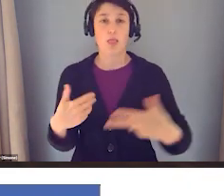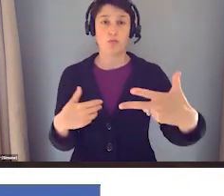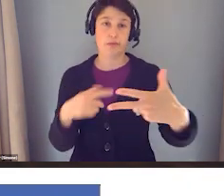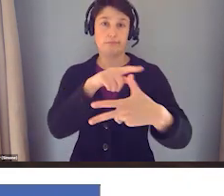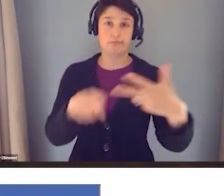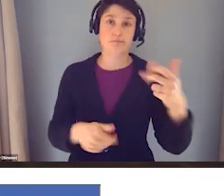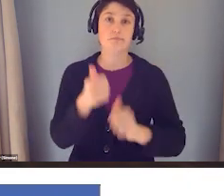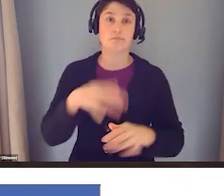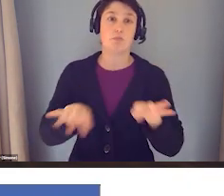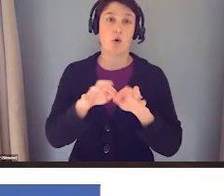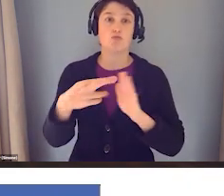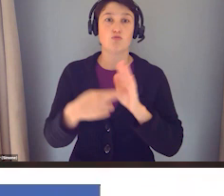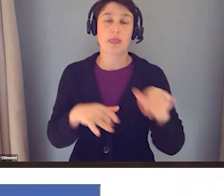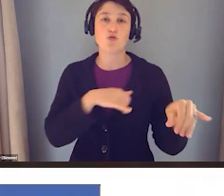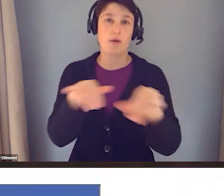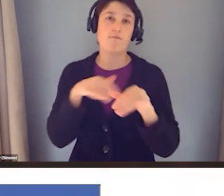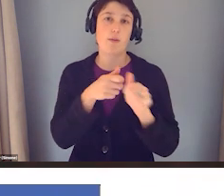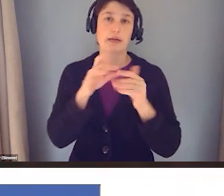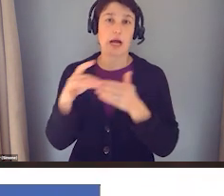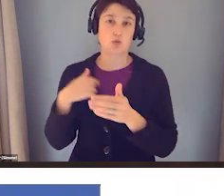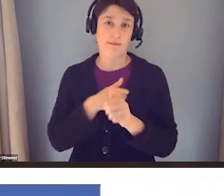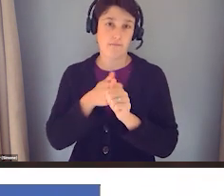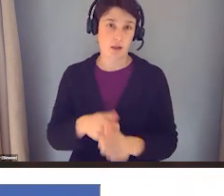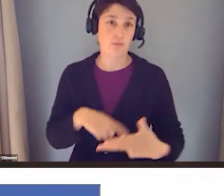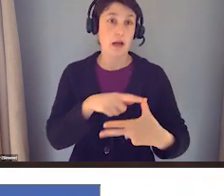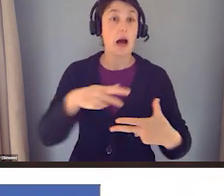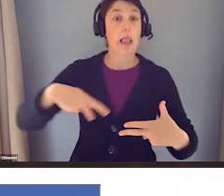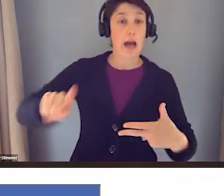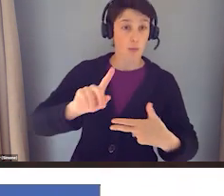Allowable, alcohol is a big one that gets kicked out all the time.